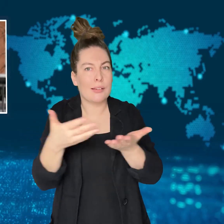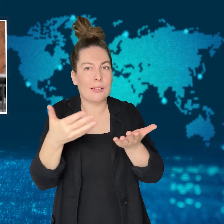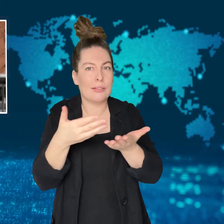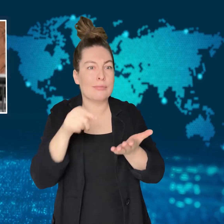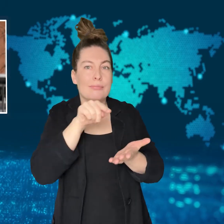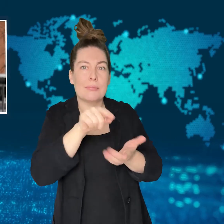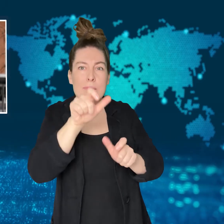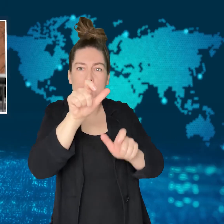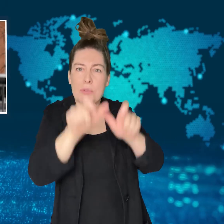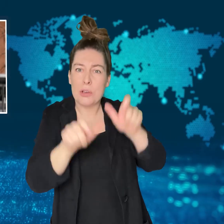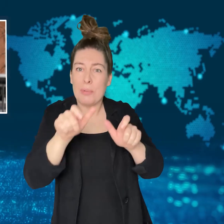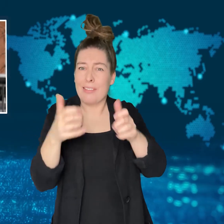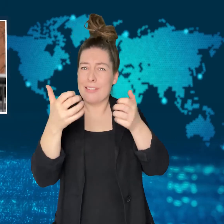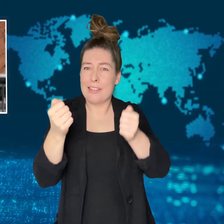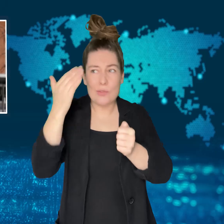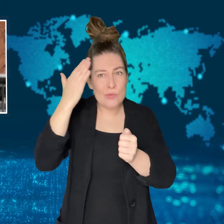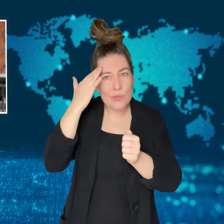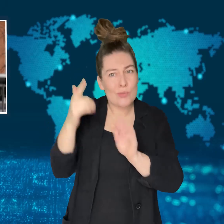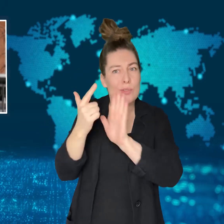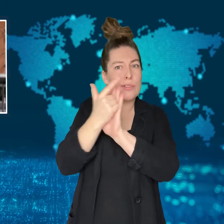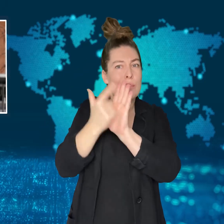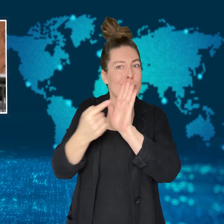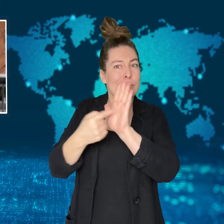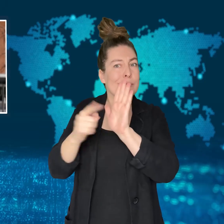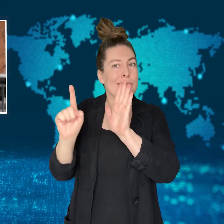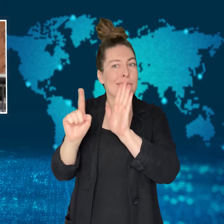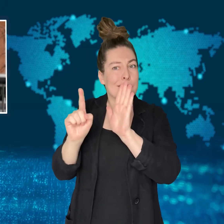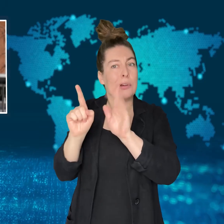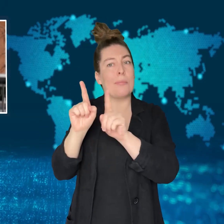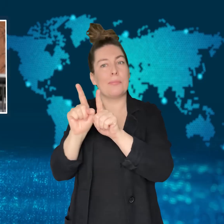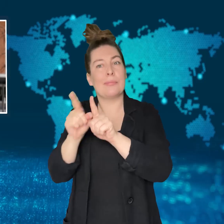the dye caused cancer in rats